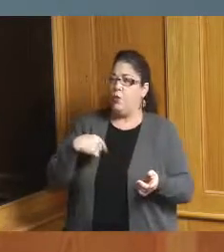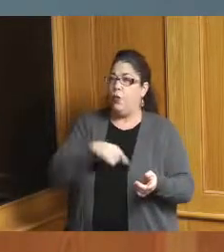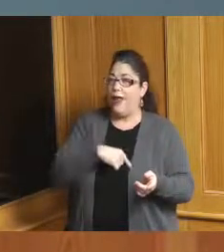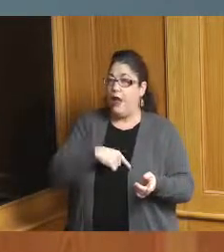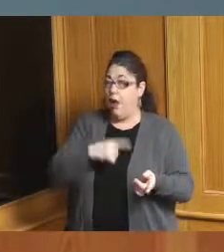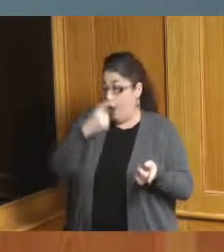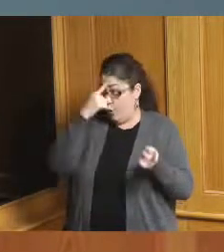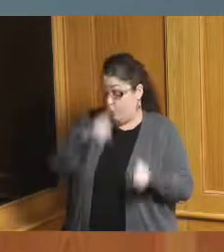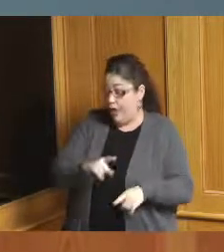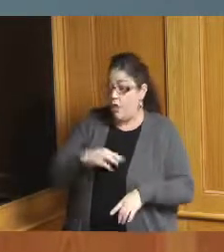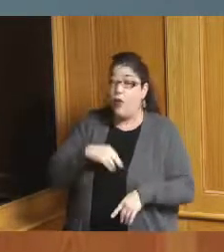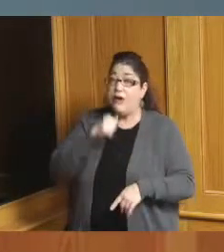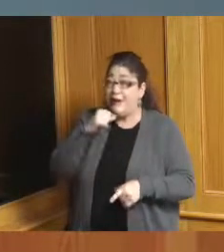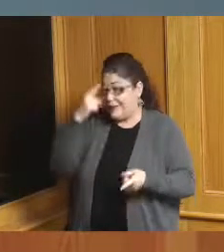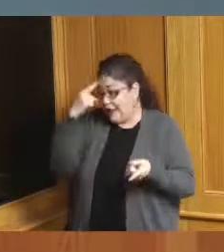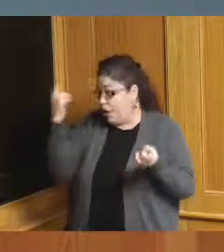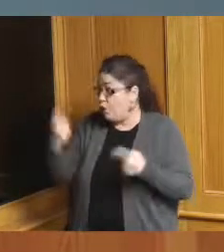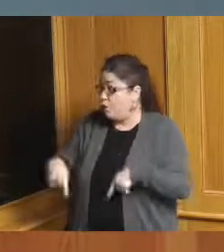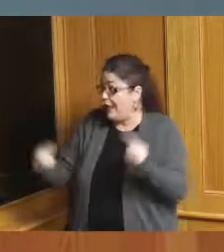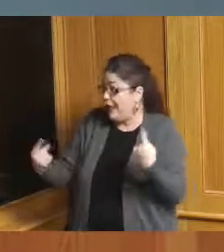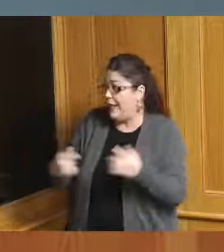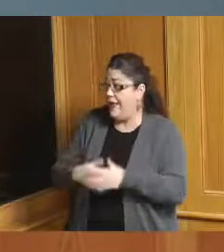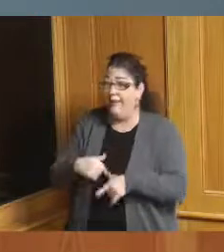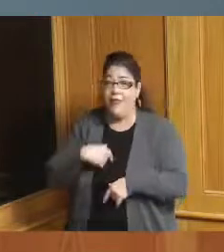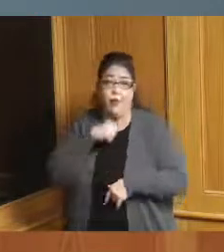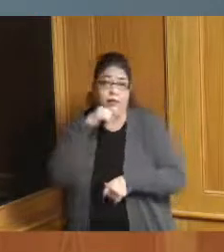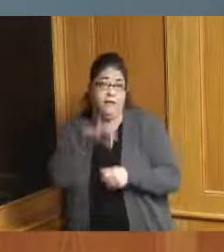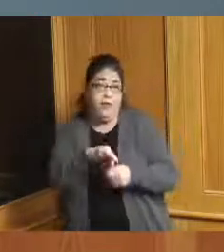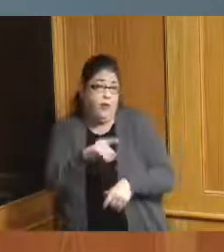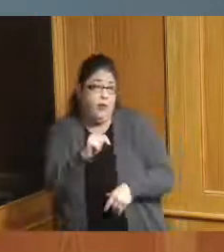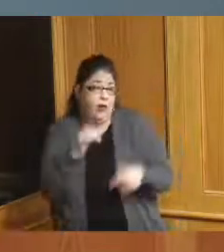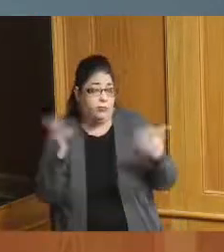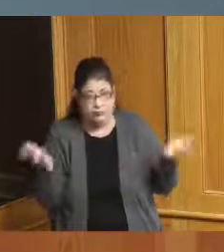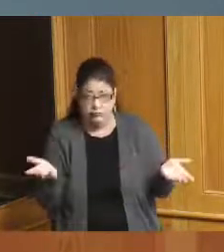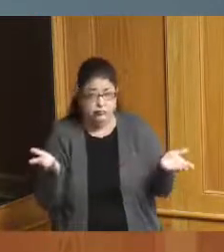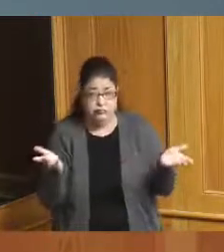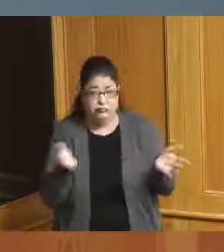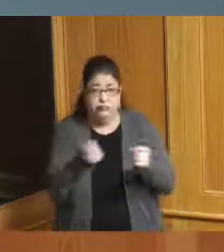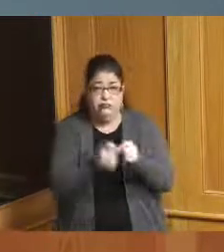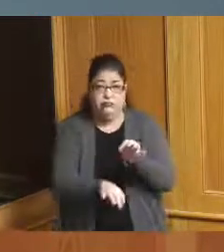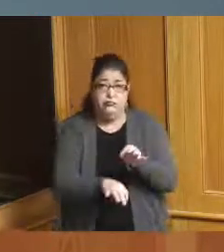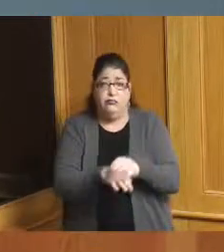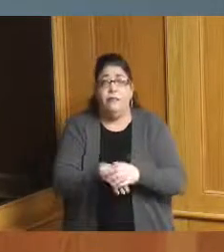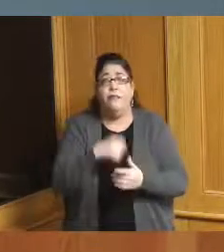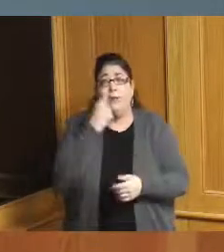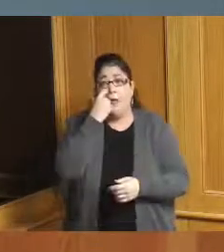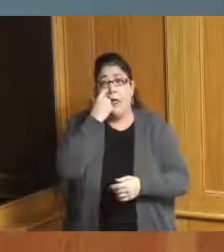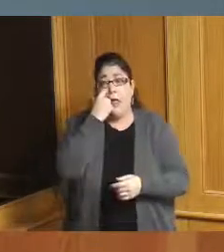that it's not effective and then we don't vote on it so it has it's anyway it's not in any way to